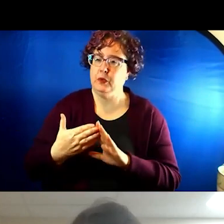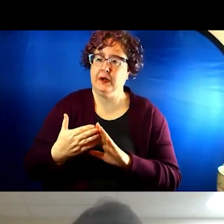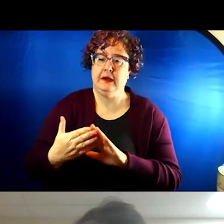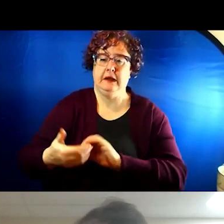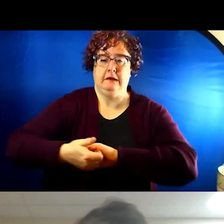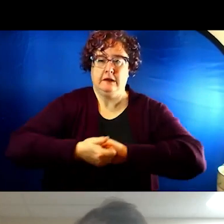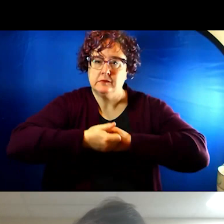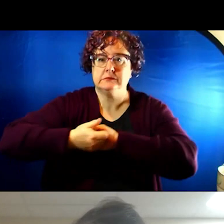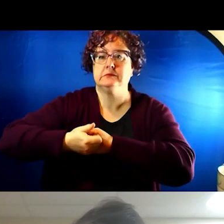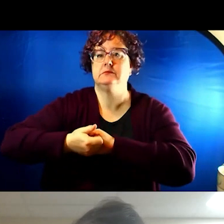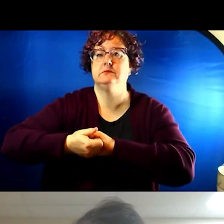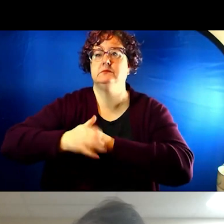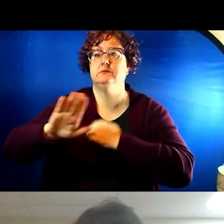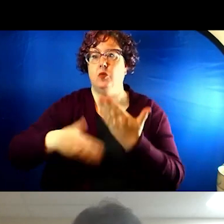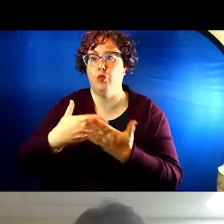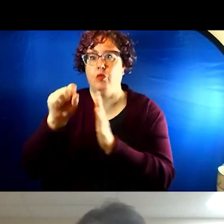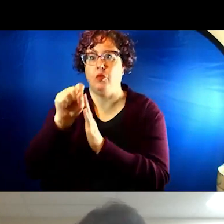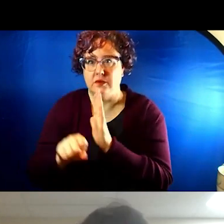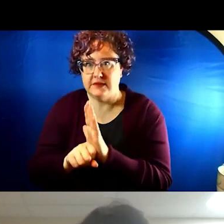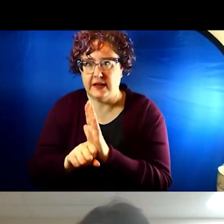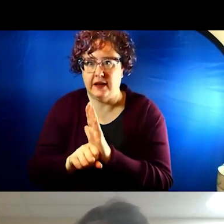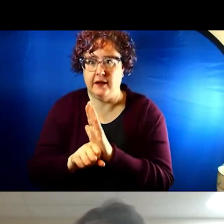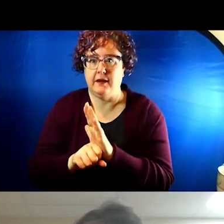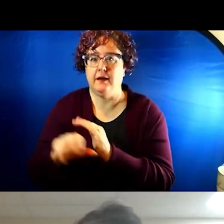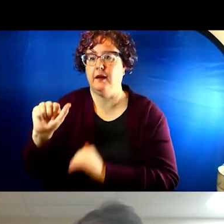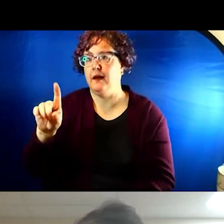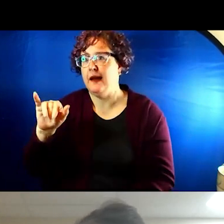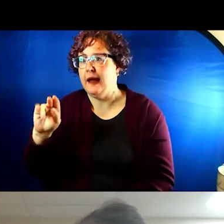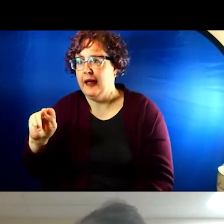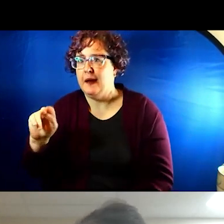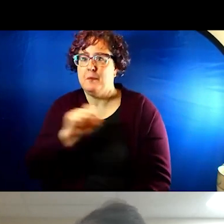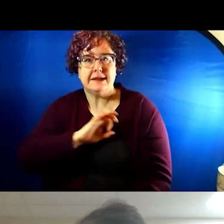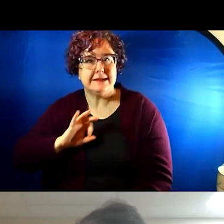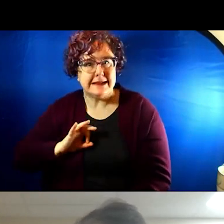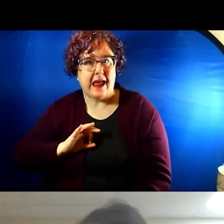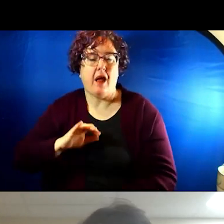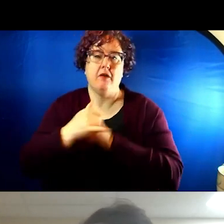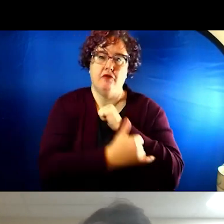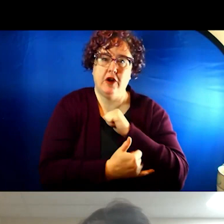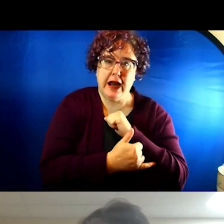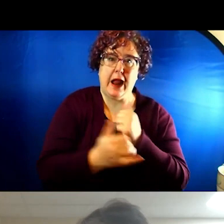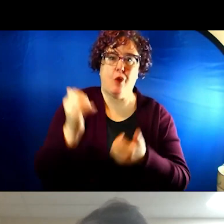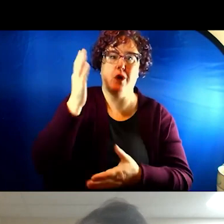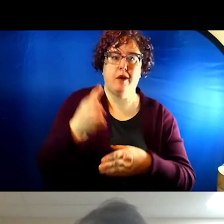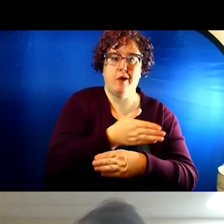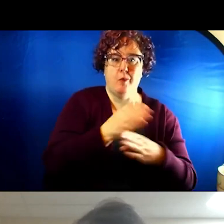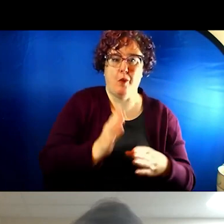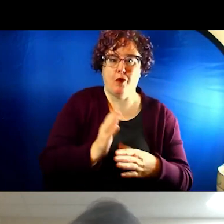IT TAKES ALL OF OUR STATE ADMINISTRATIVE STAFF AND PARTNERS TO WORK COLLABORATIVELY.